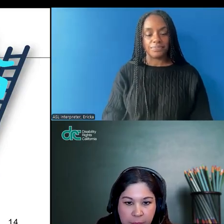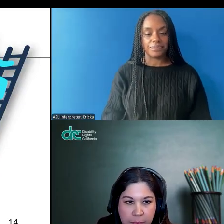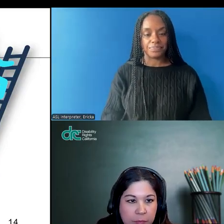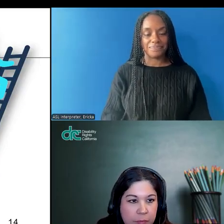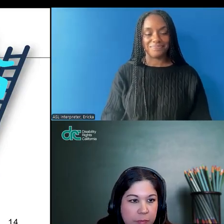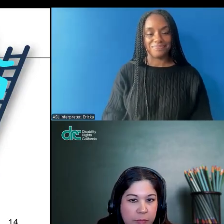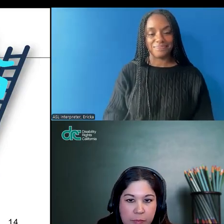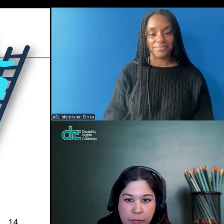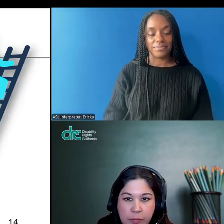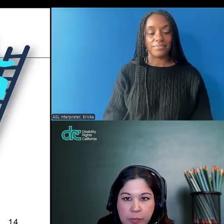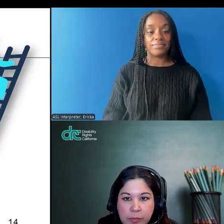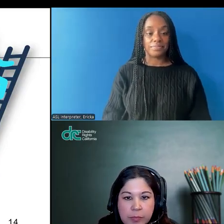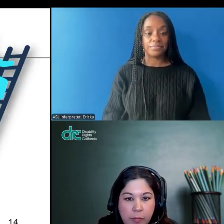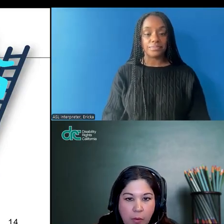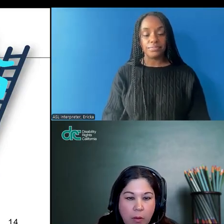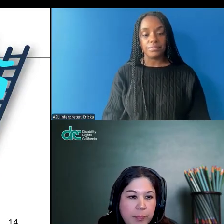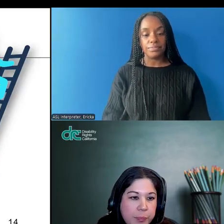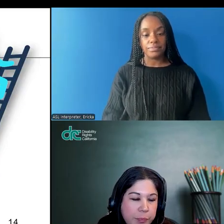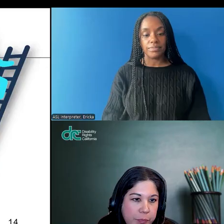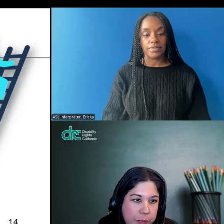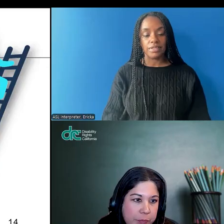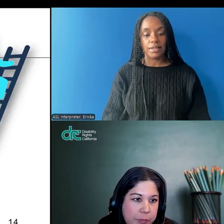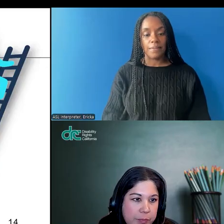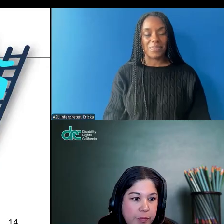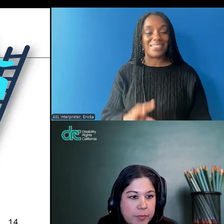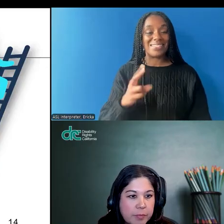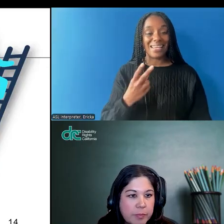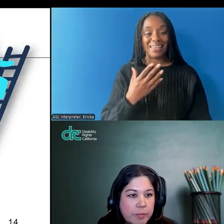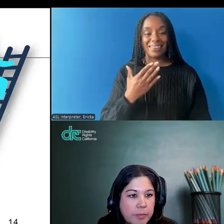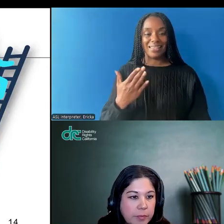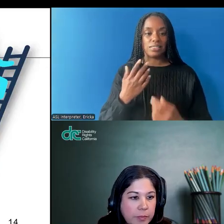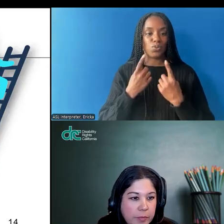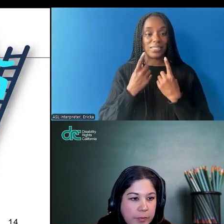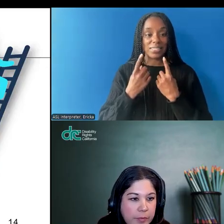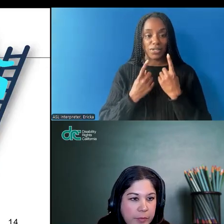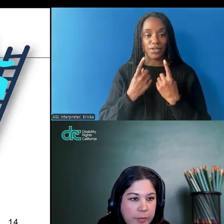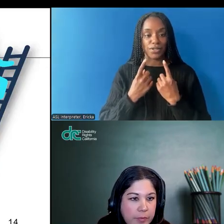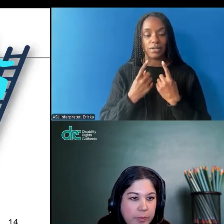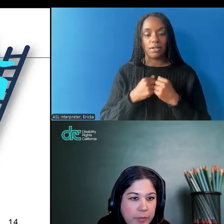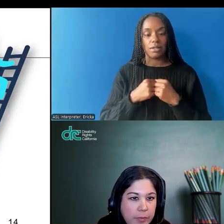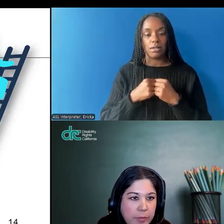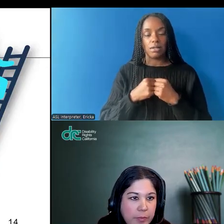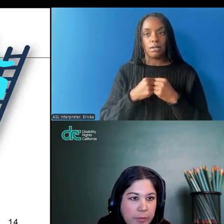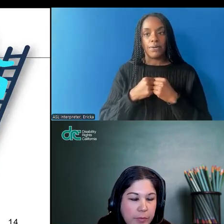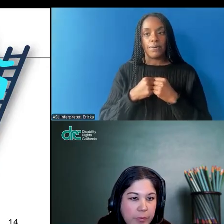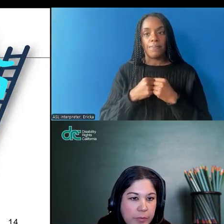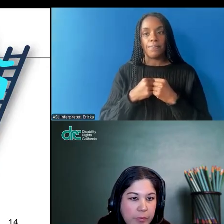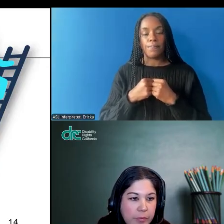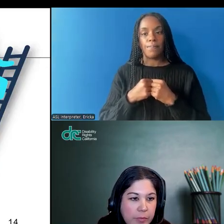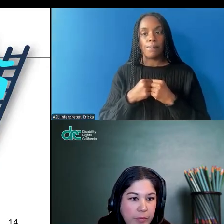And the second, the second thing to really consider, you know, when thinking about